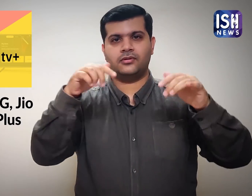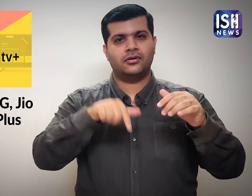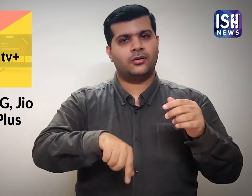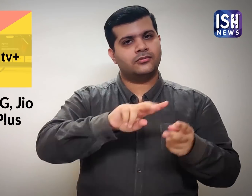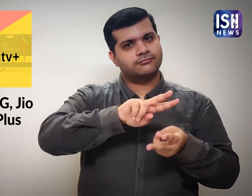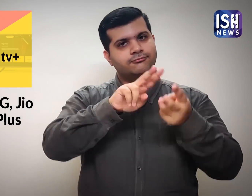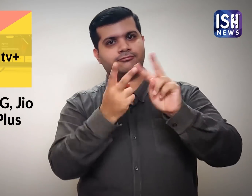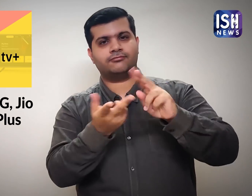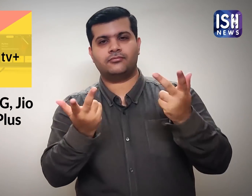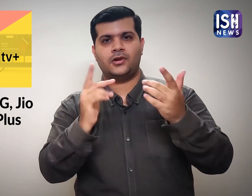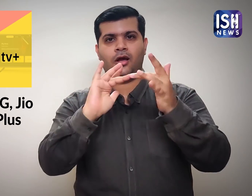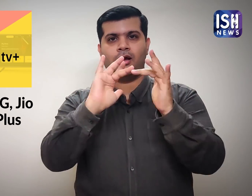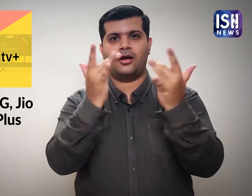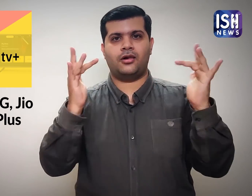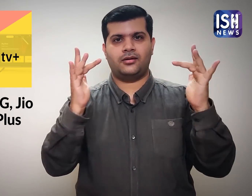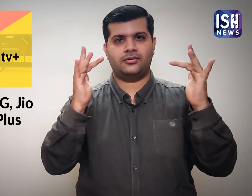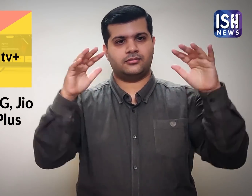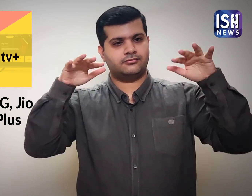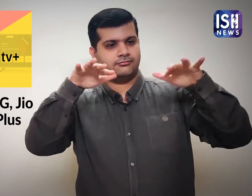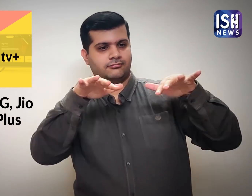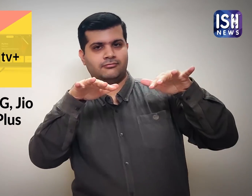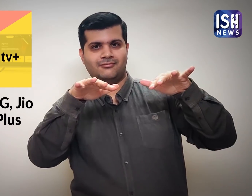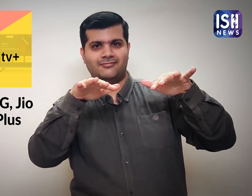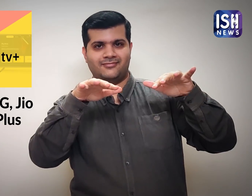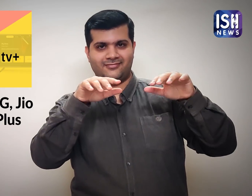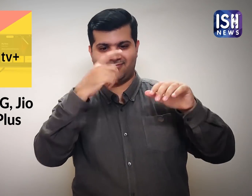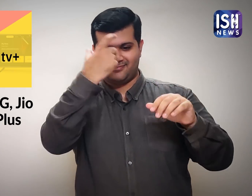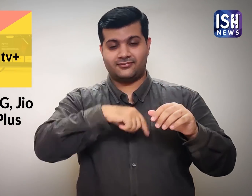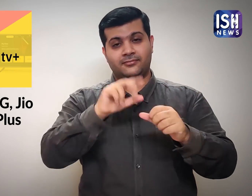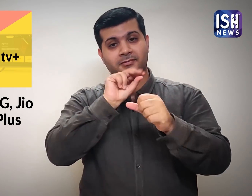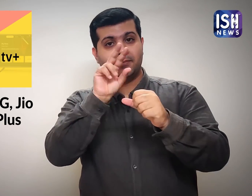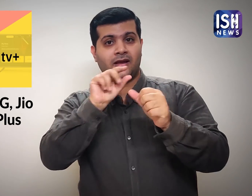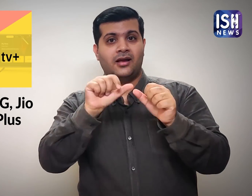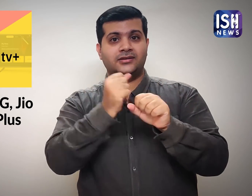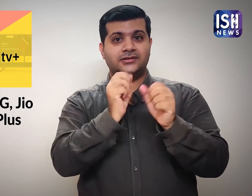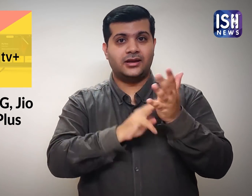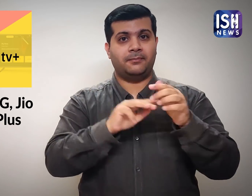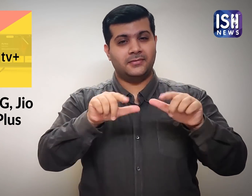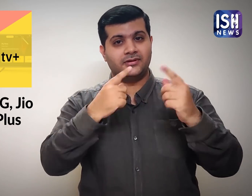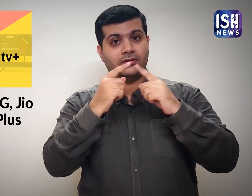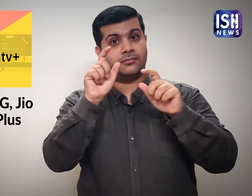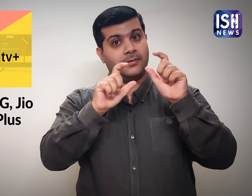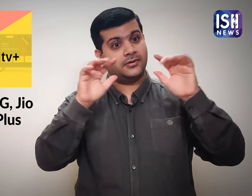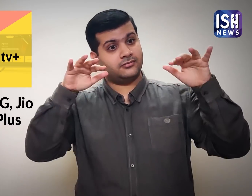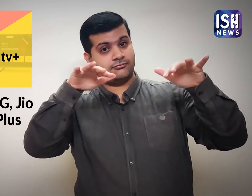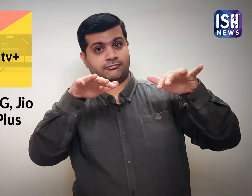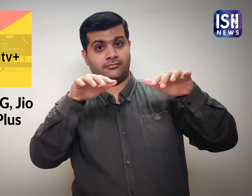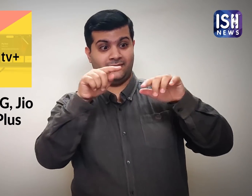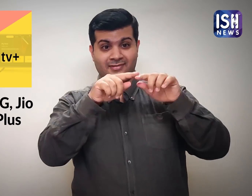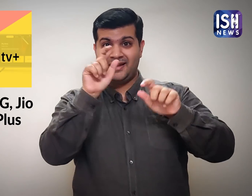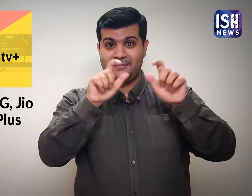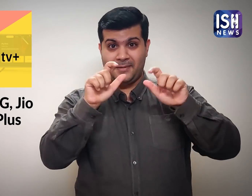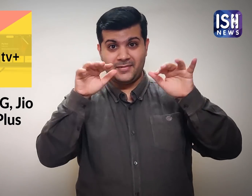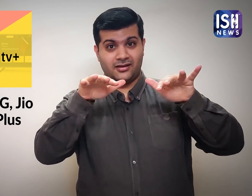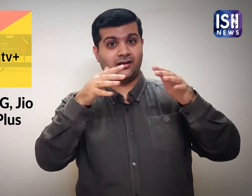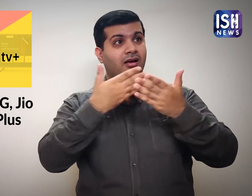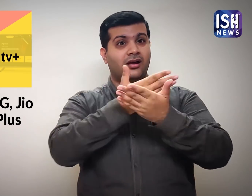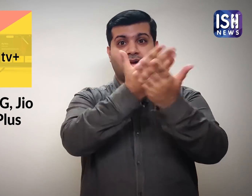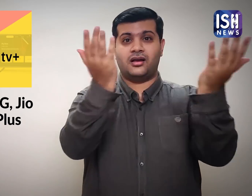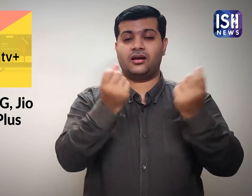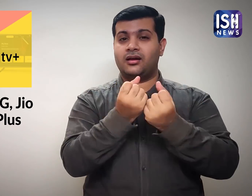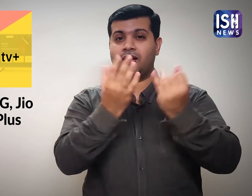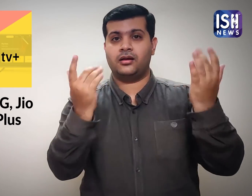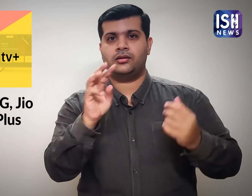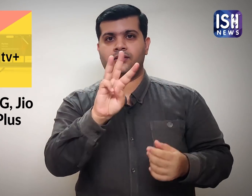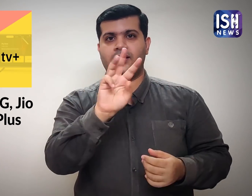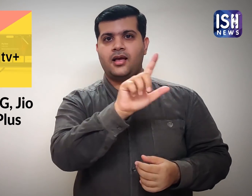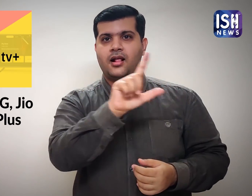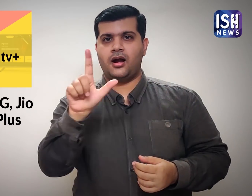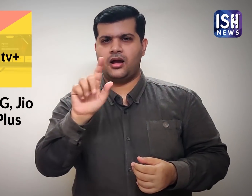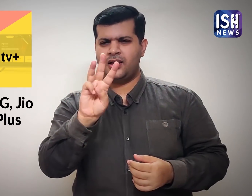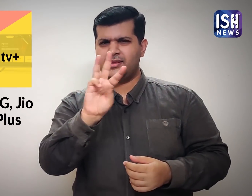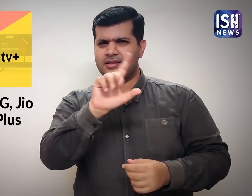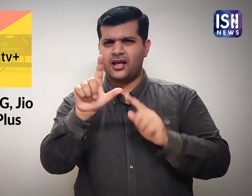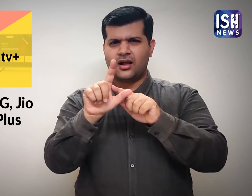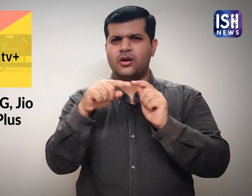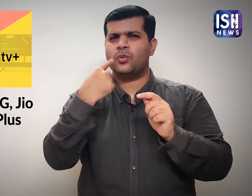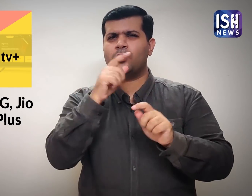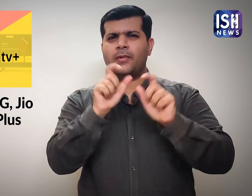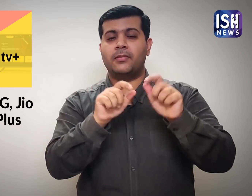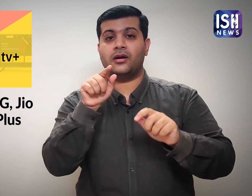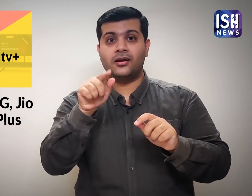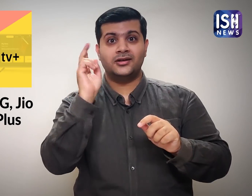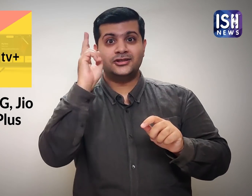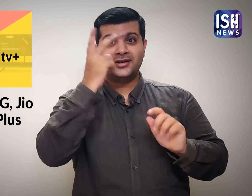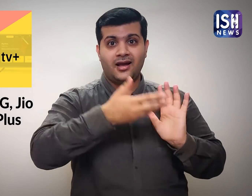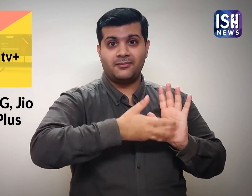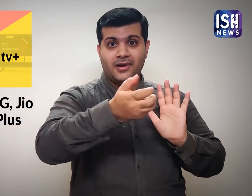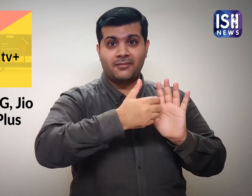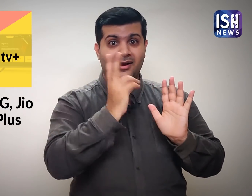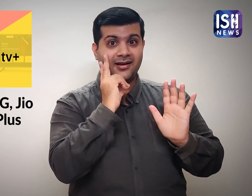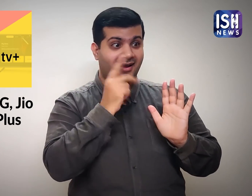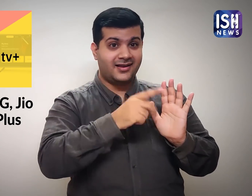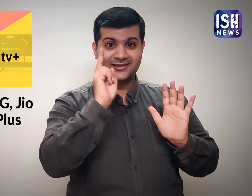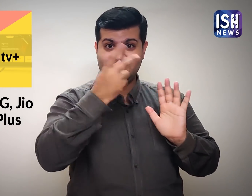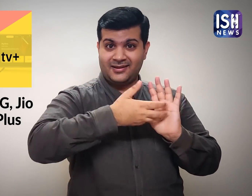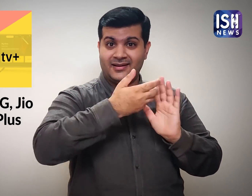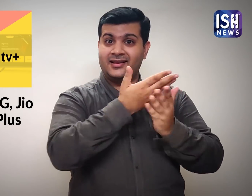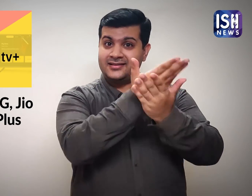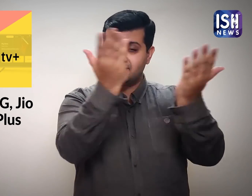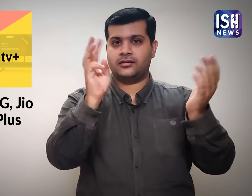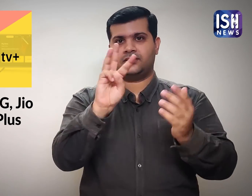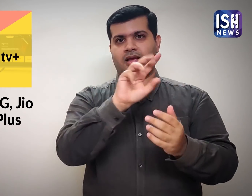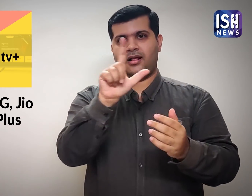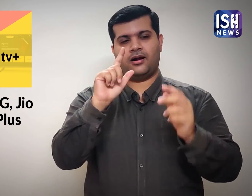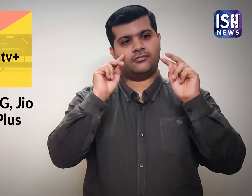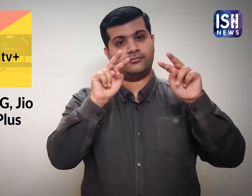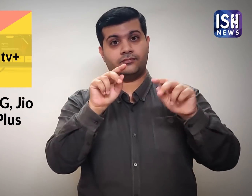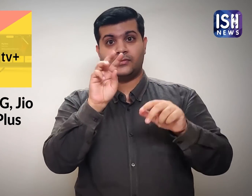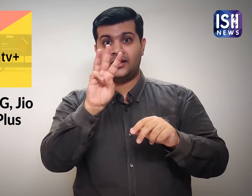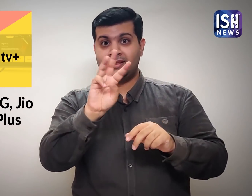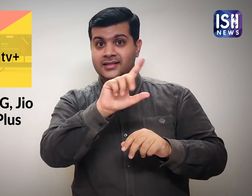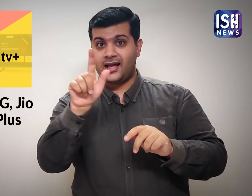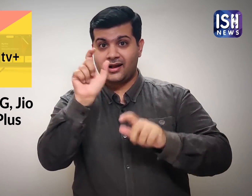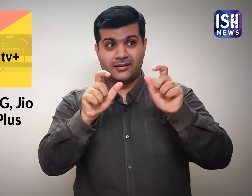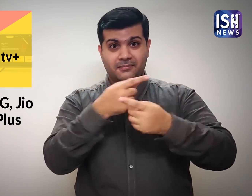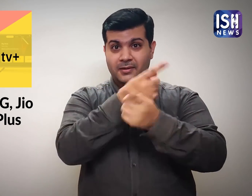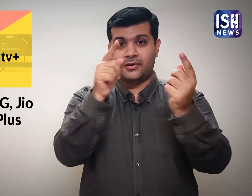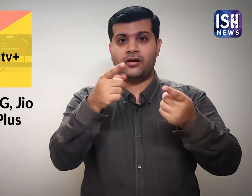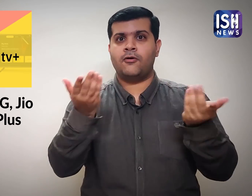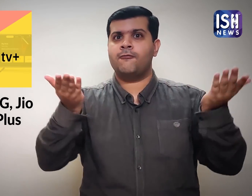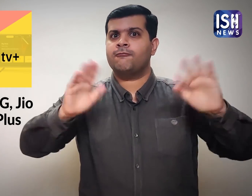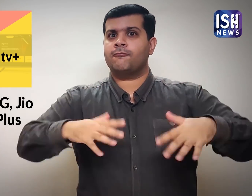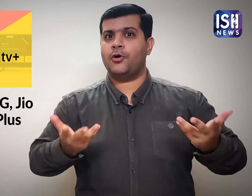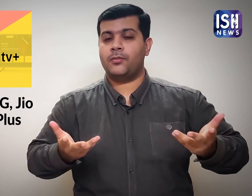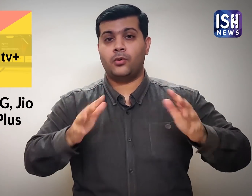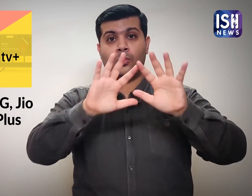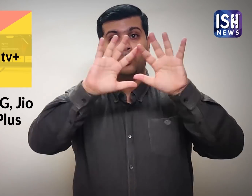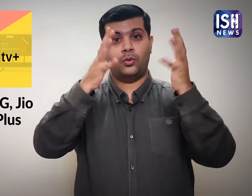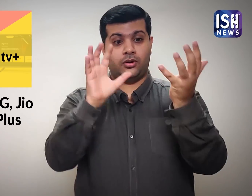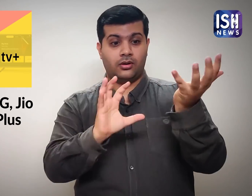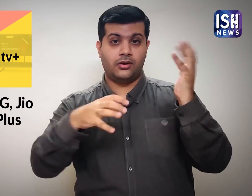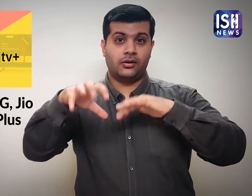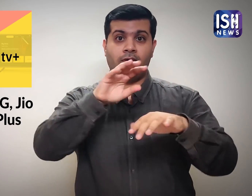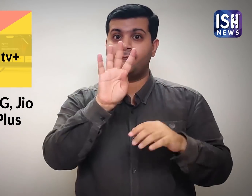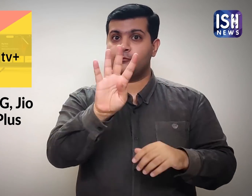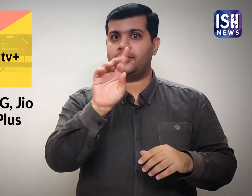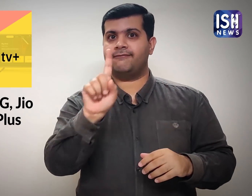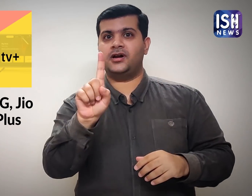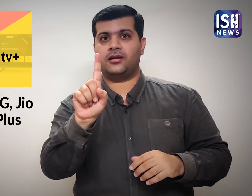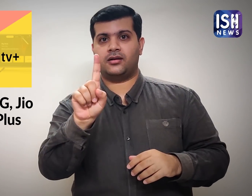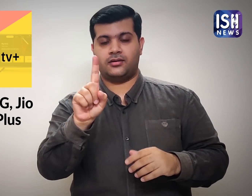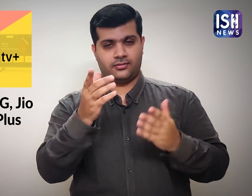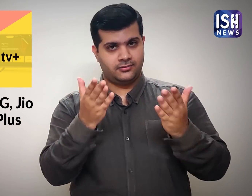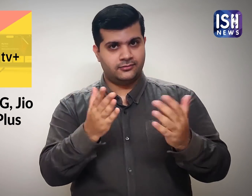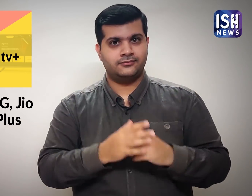they held a virtual AGM and 3 lakh shareholders from 41 countries attended the meeting.